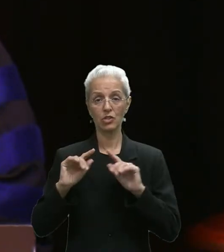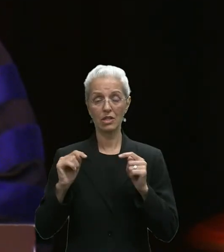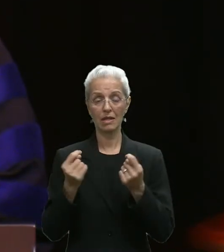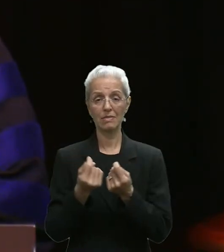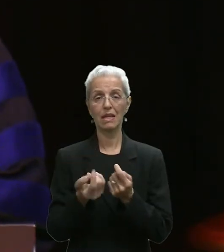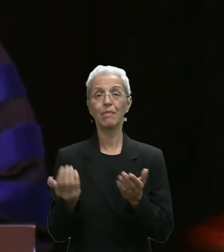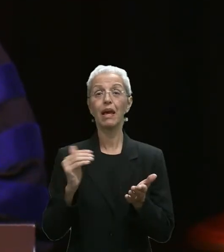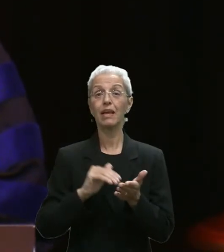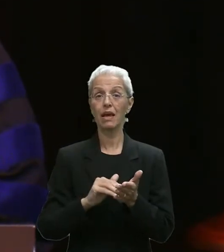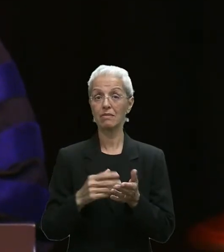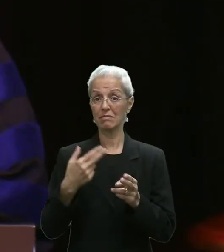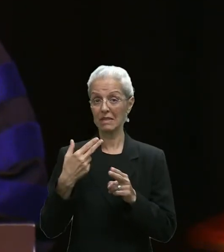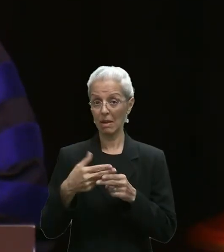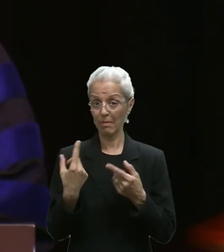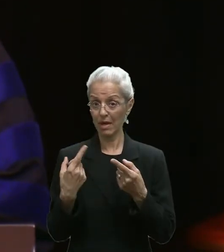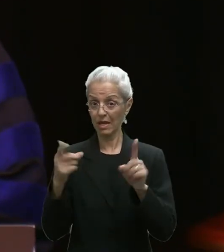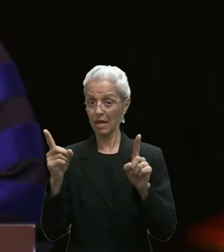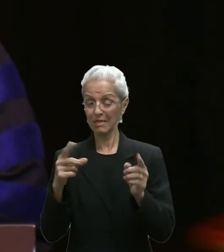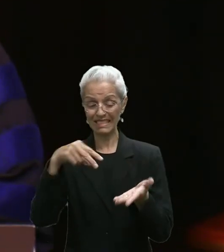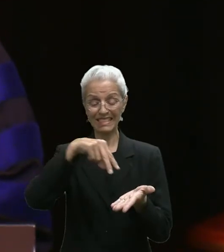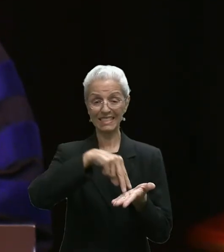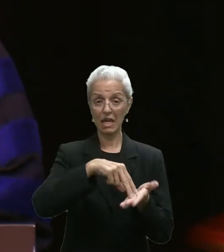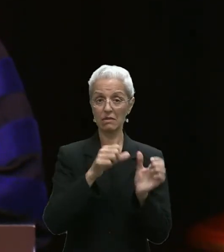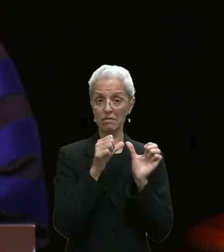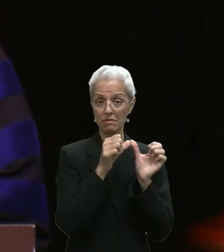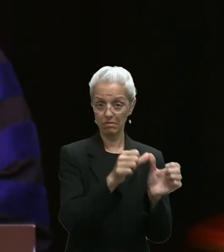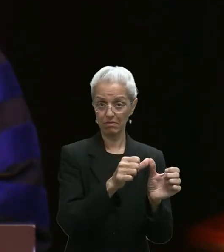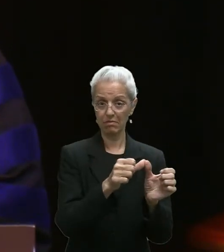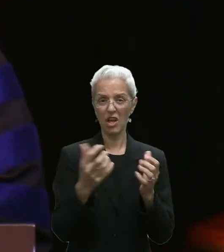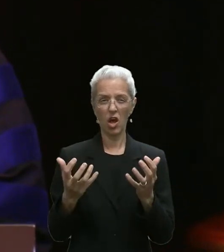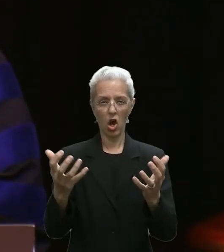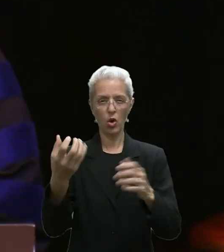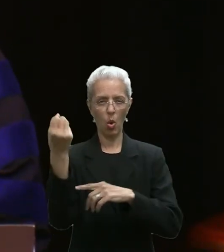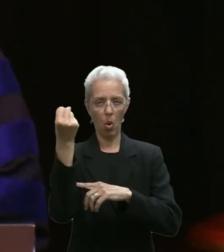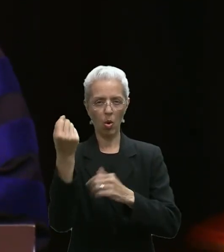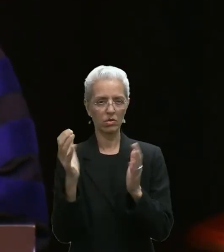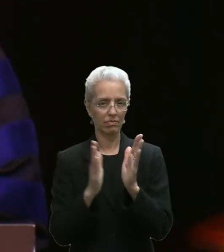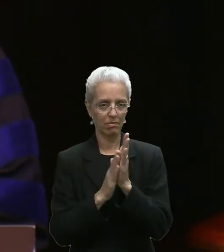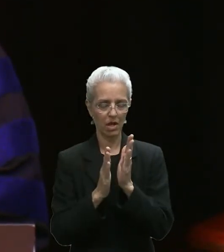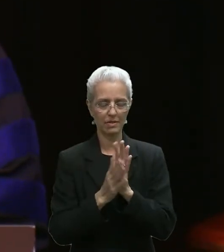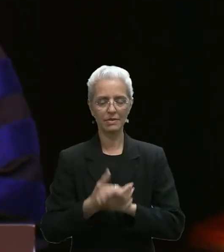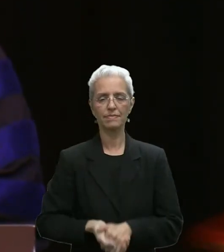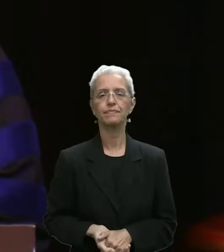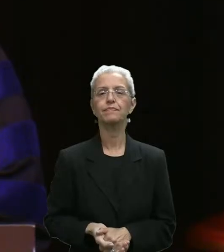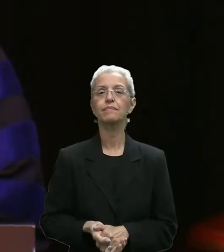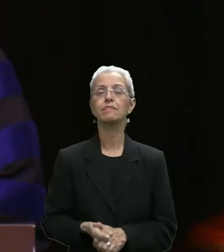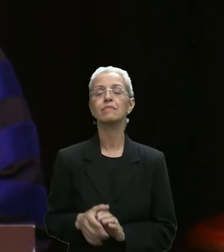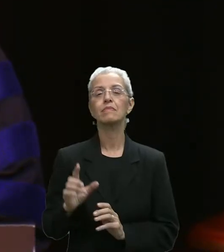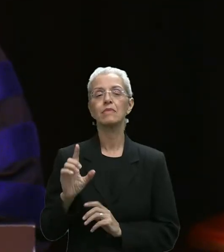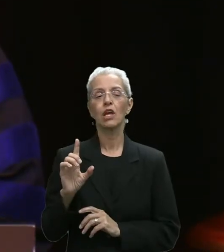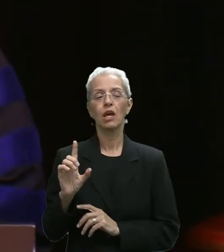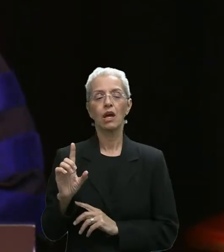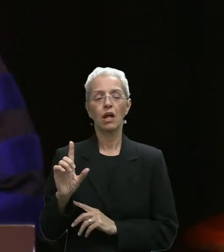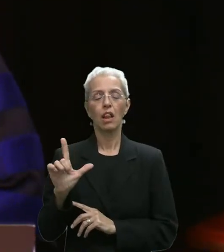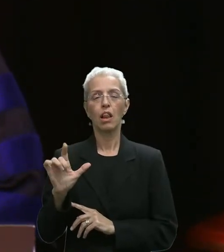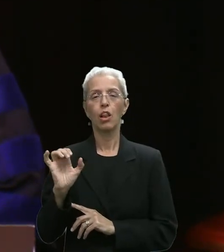[Nick Swayne] Thank you CC for blessing us on this day.